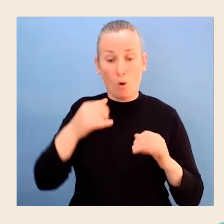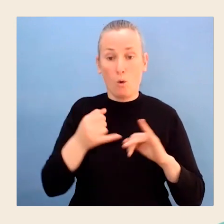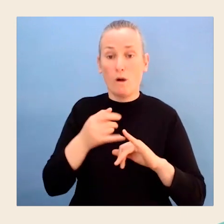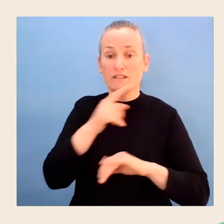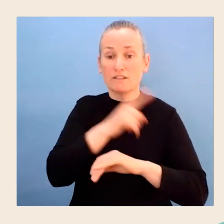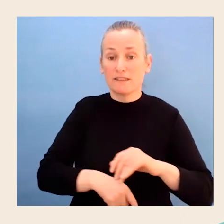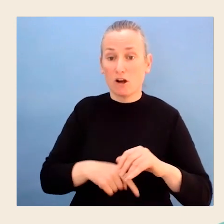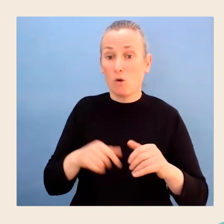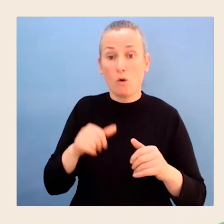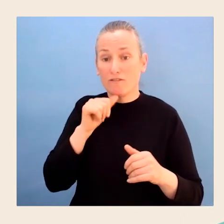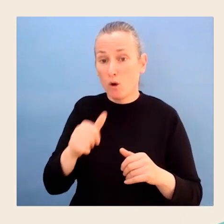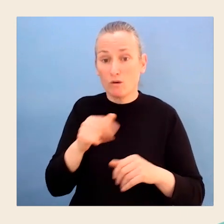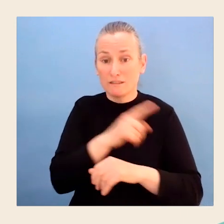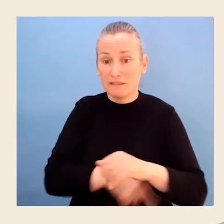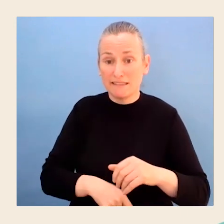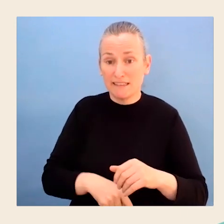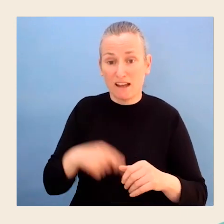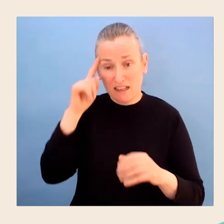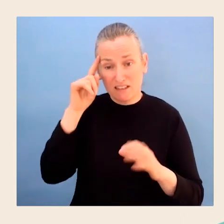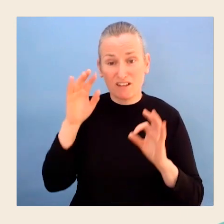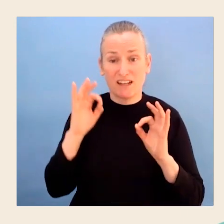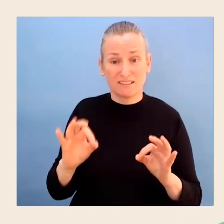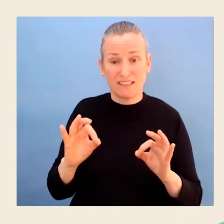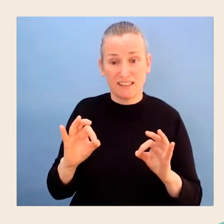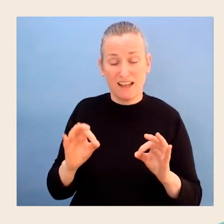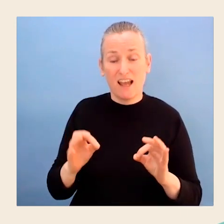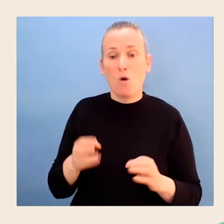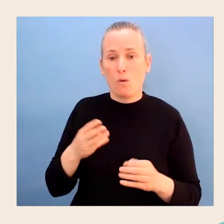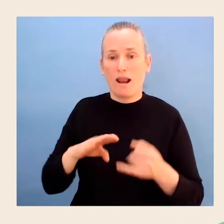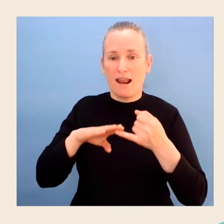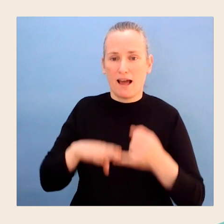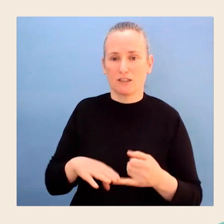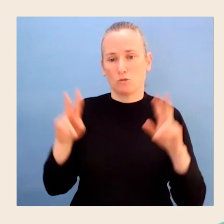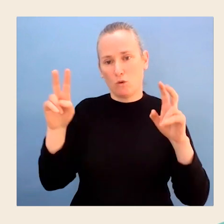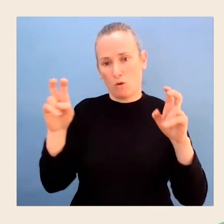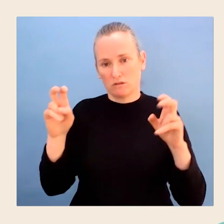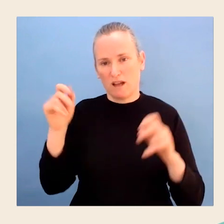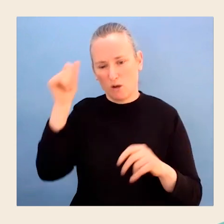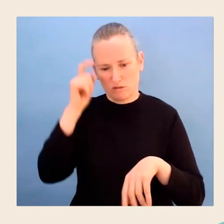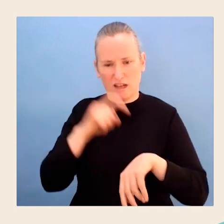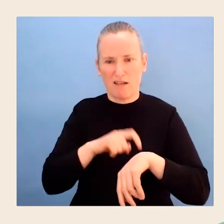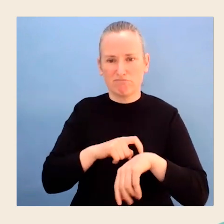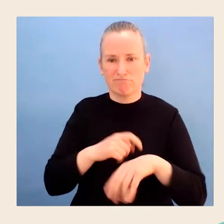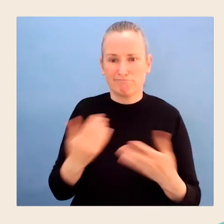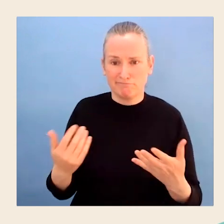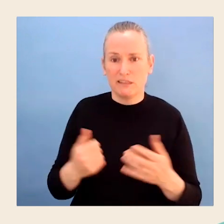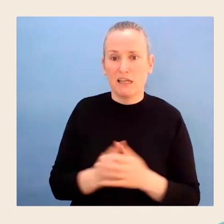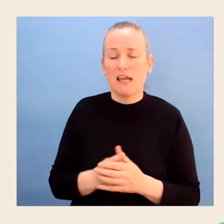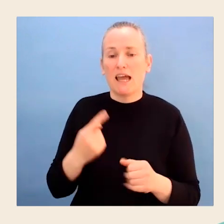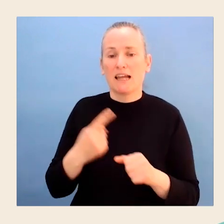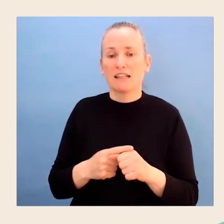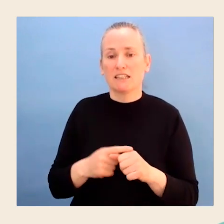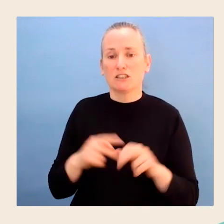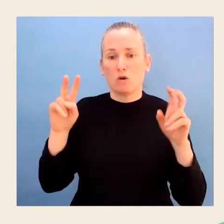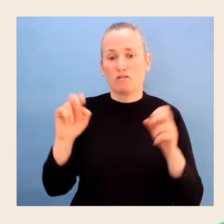because I know we're almost out of time. Again, from your introduction, Alice, where you say that, "Disabled people have always existed